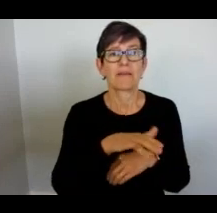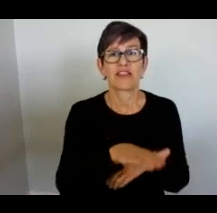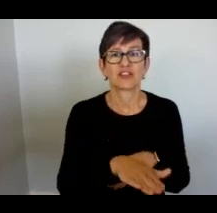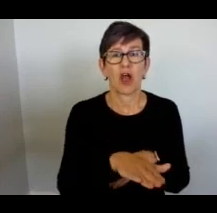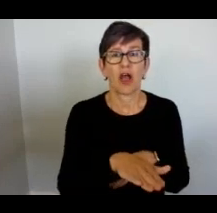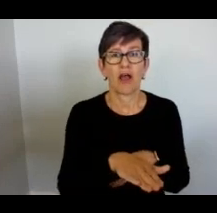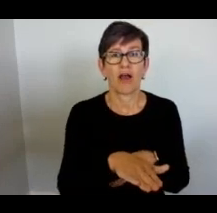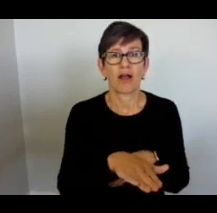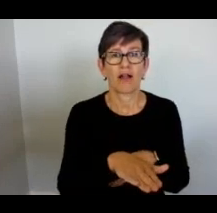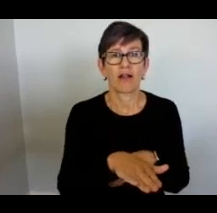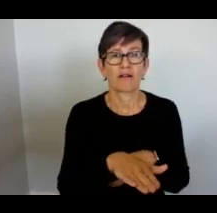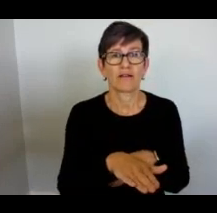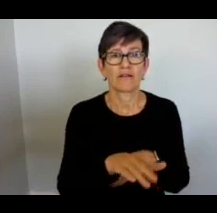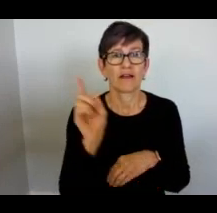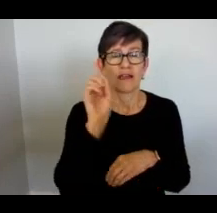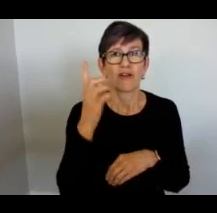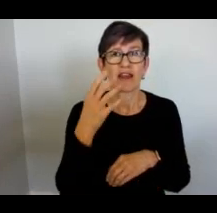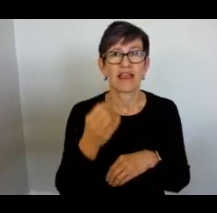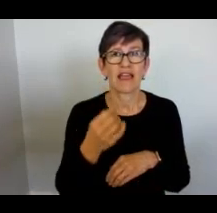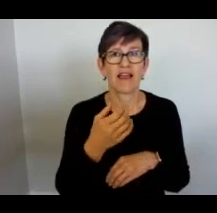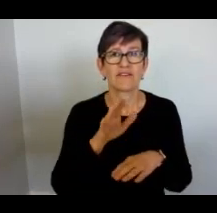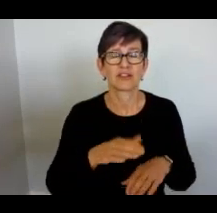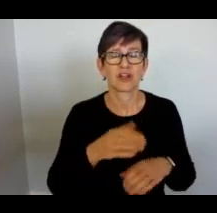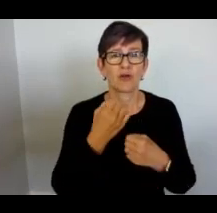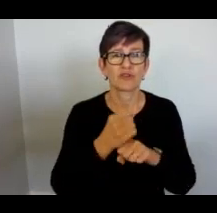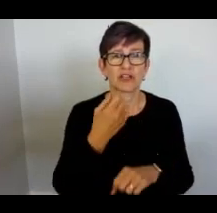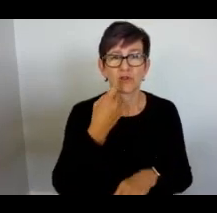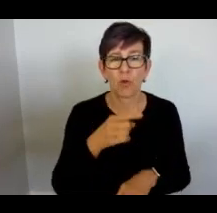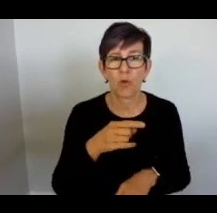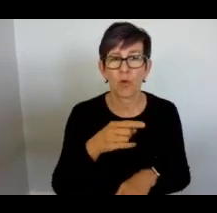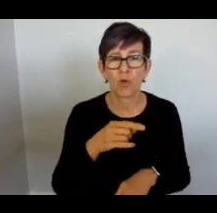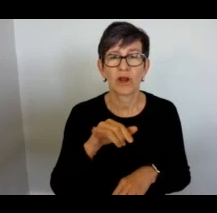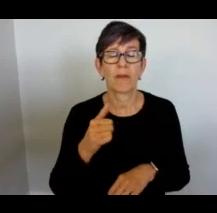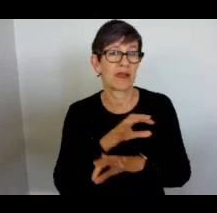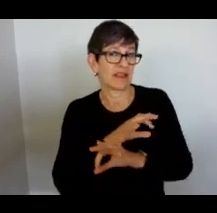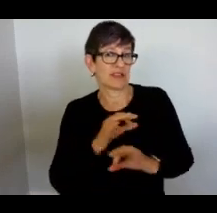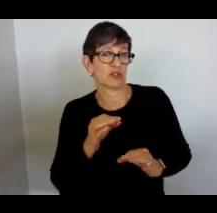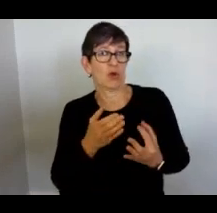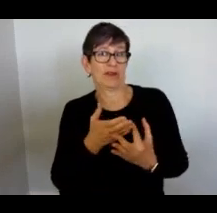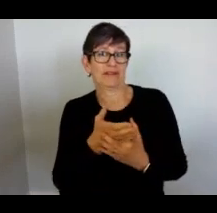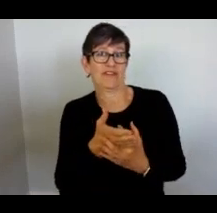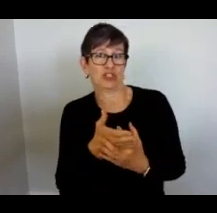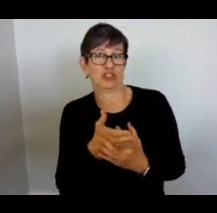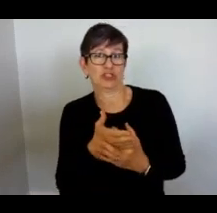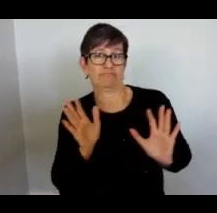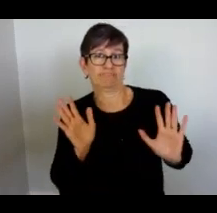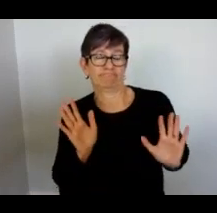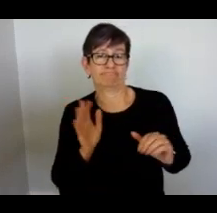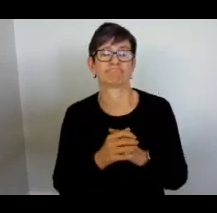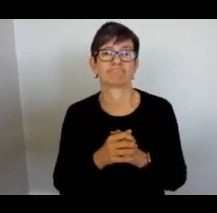existing child protection order or potentially no intervention at that point in time.